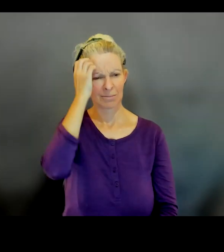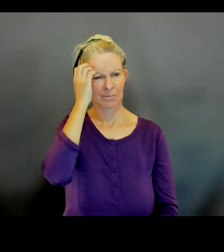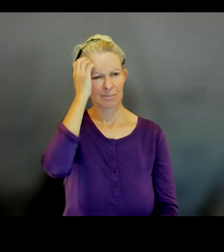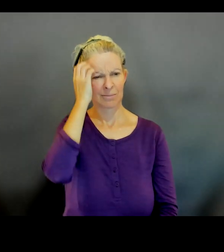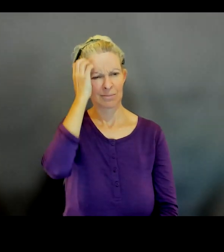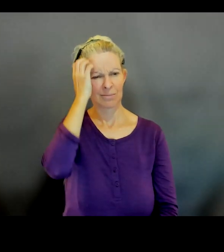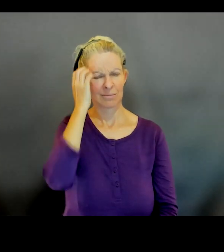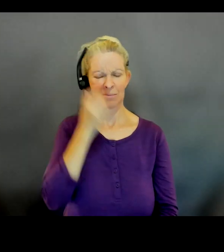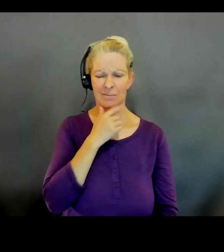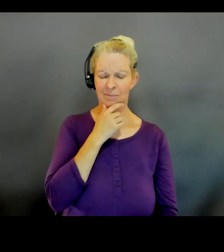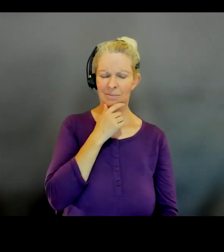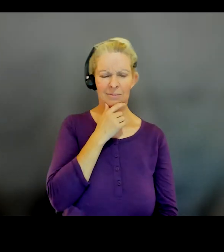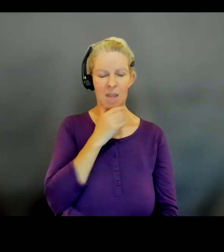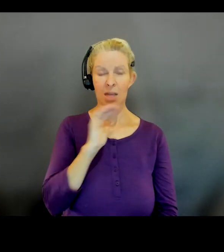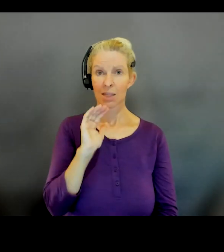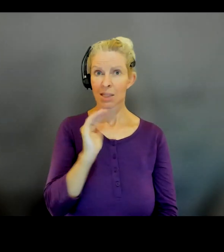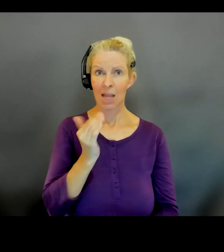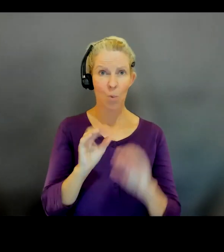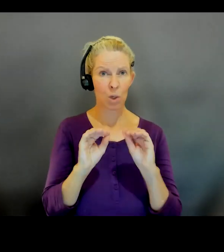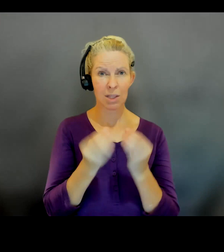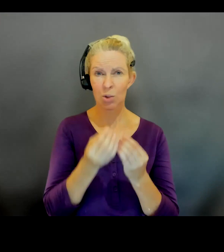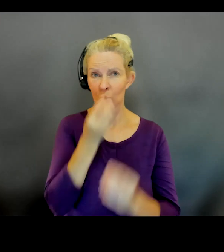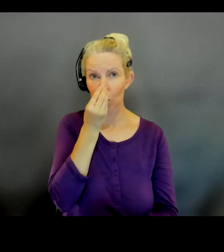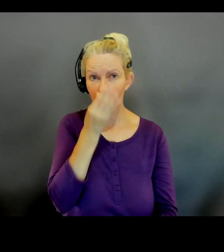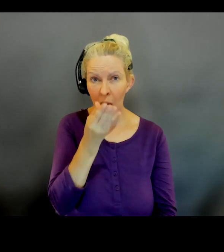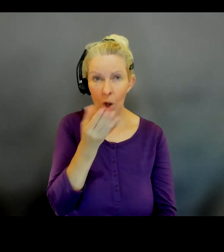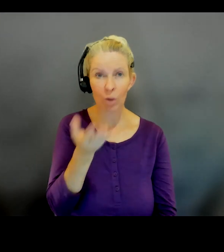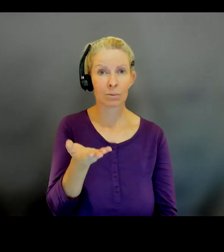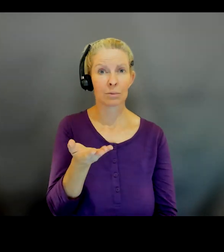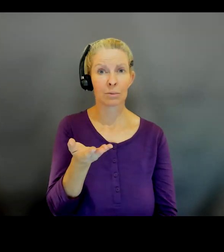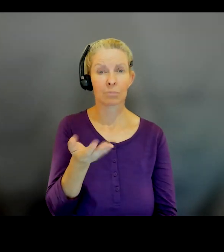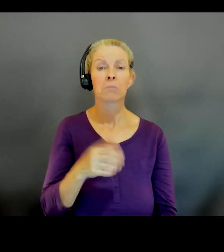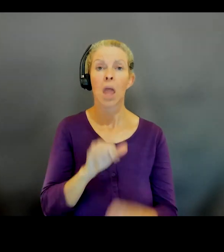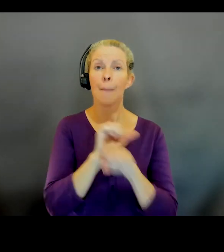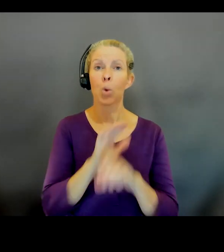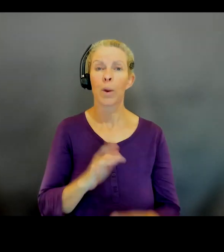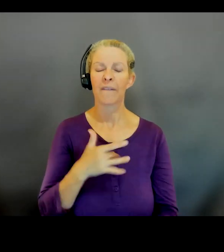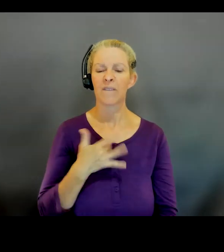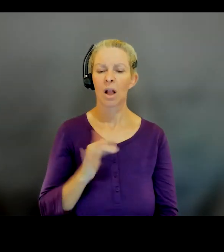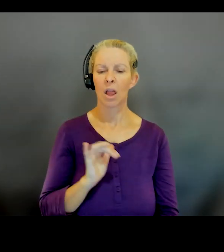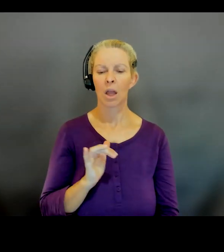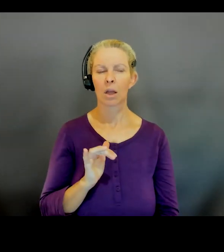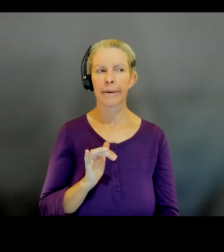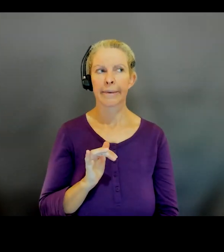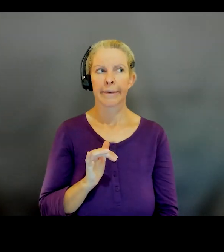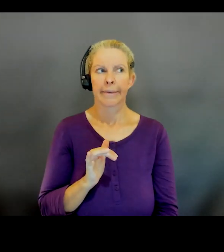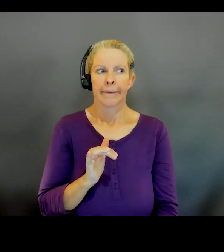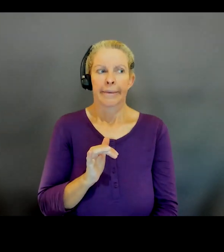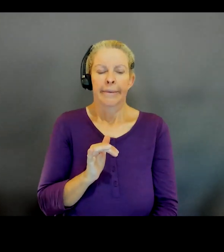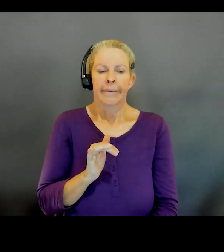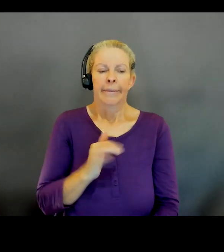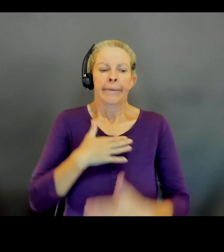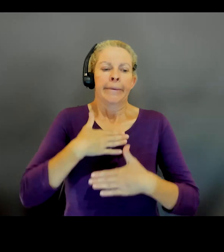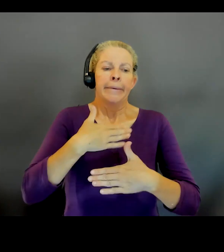And your employees would feel like, oh, well, they are doing things accessibly to get money, but they